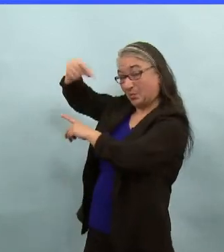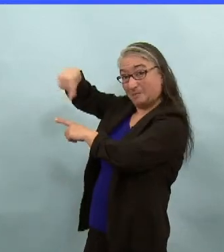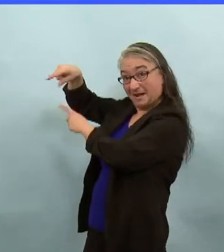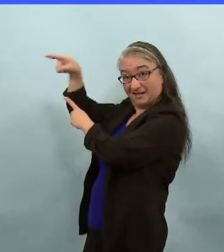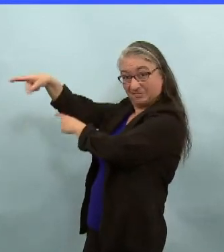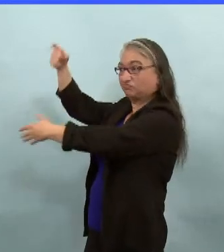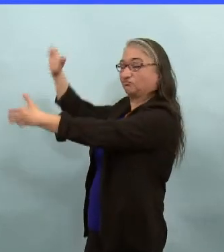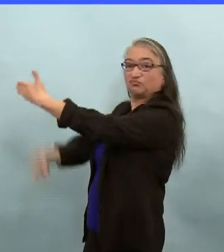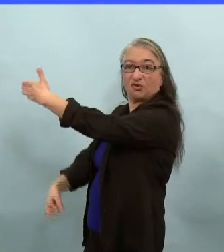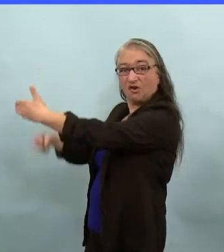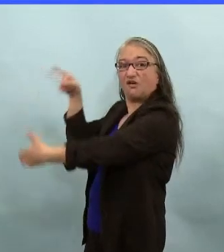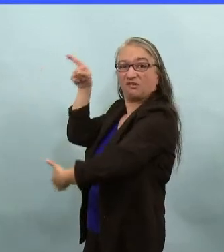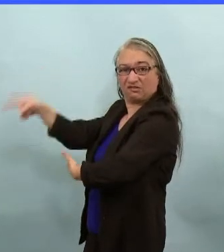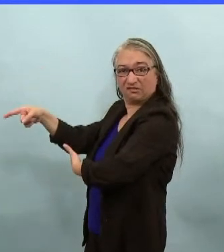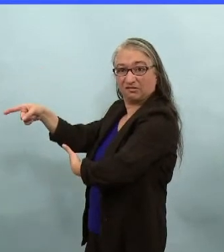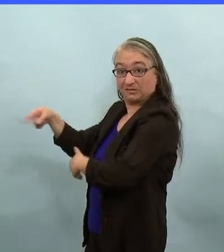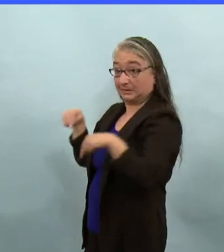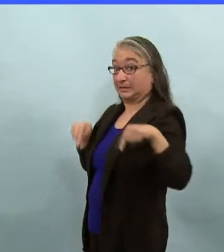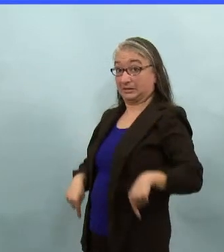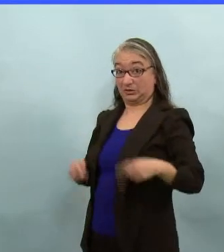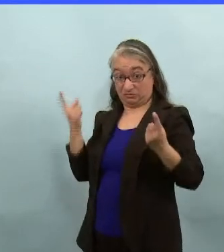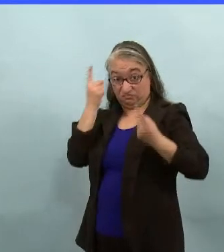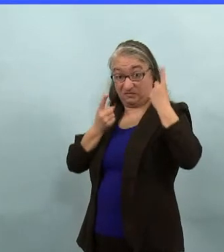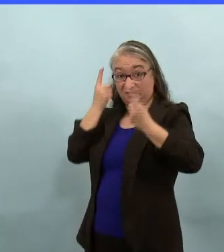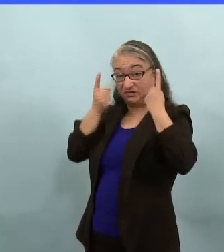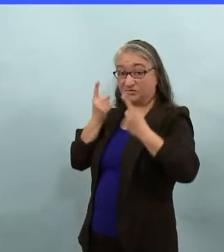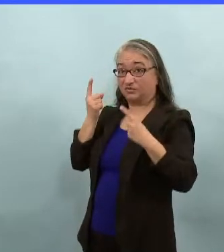i think there's other measures we could probably take before we go to that that step